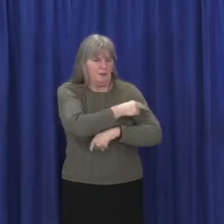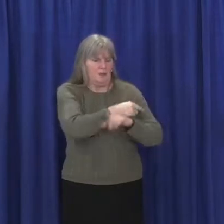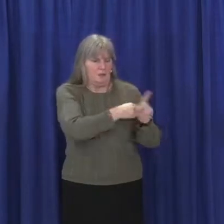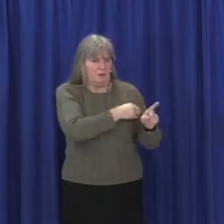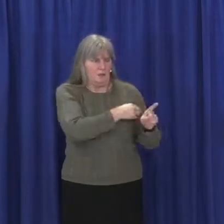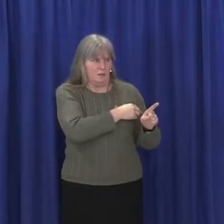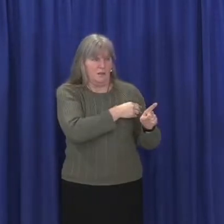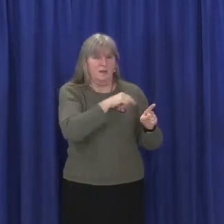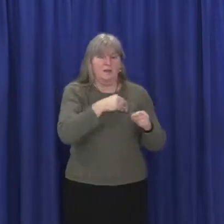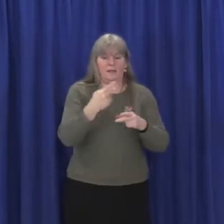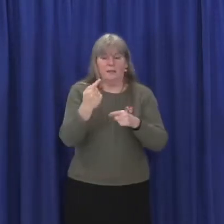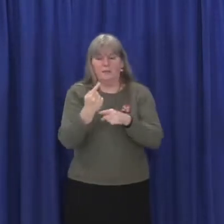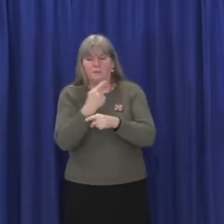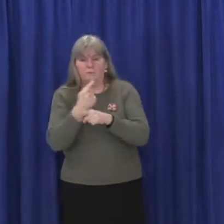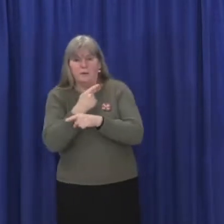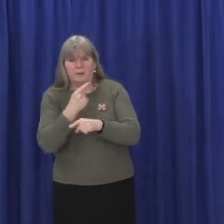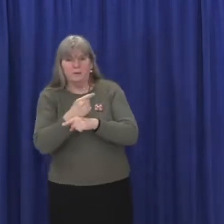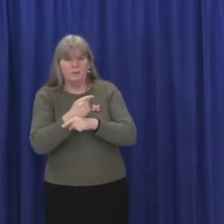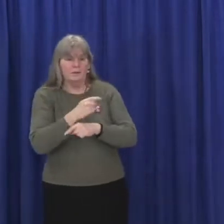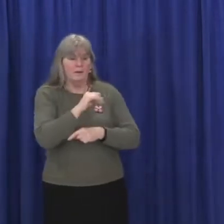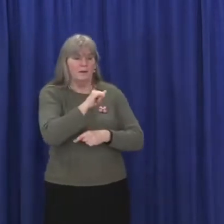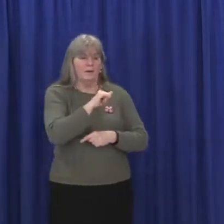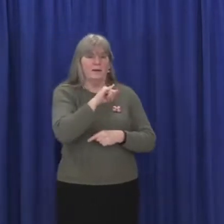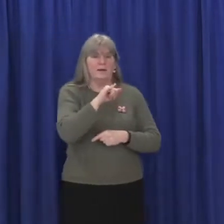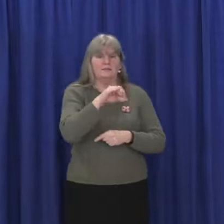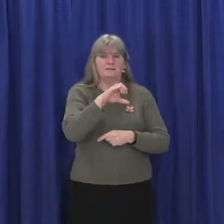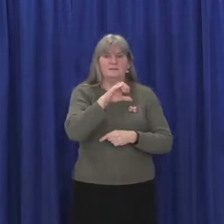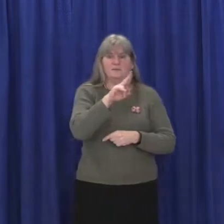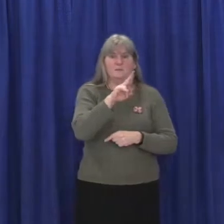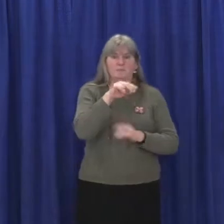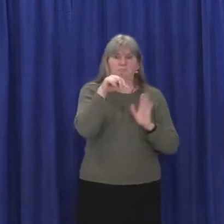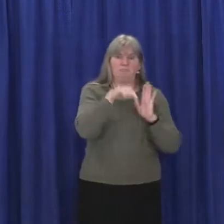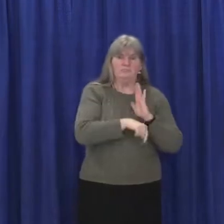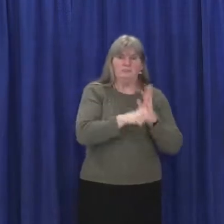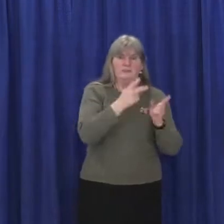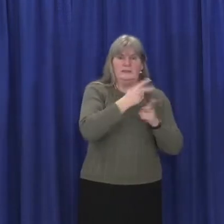or intensive care? The last I looked